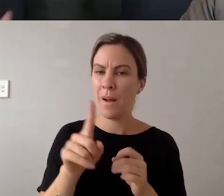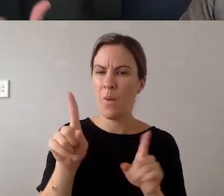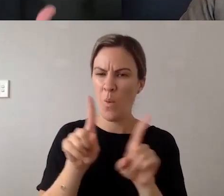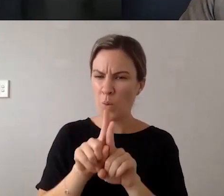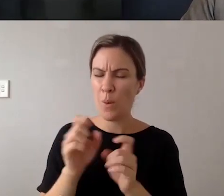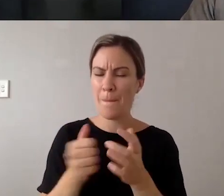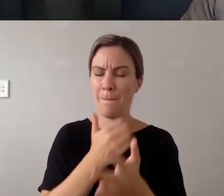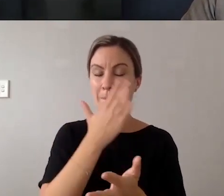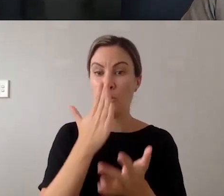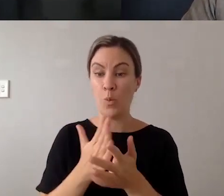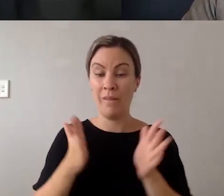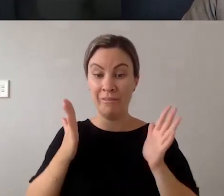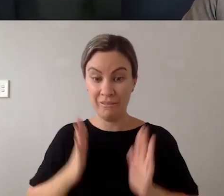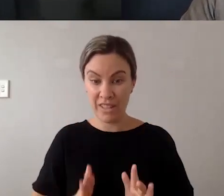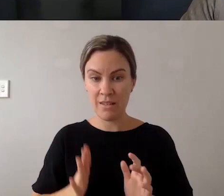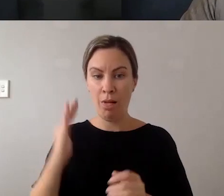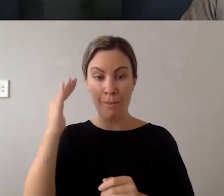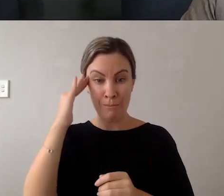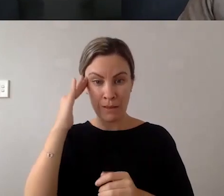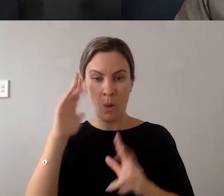your sharpest right now. So it's the time to look after yourself as much